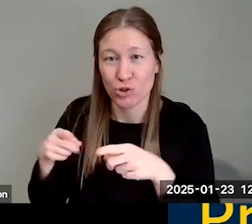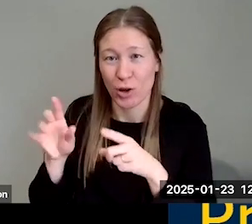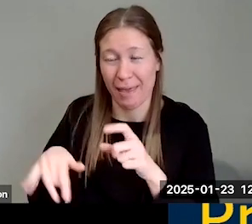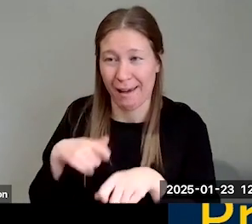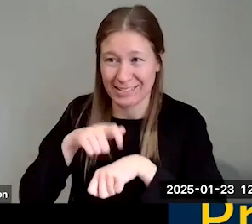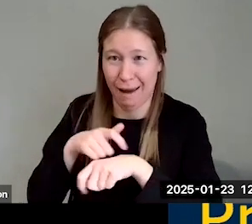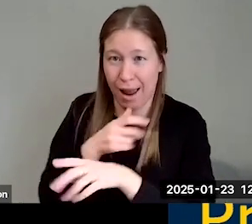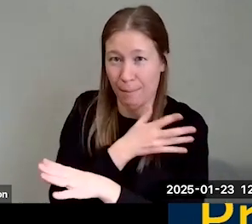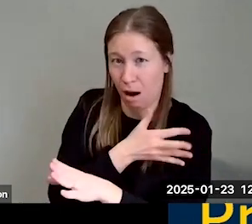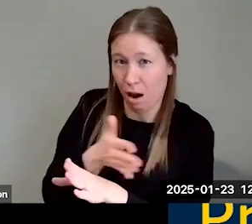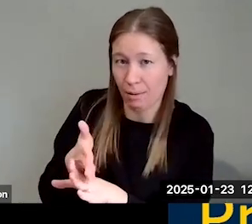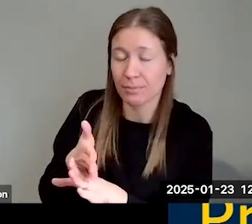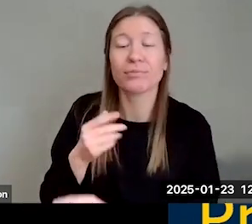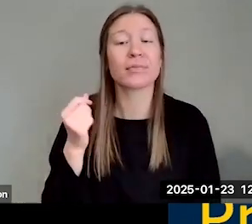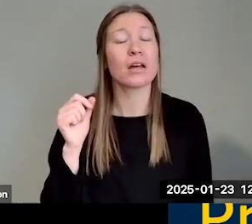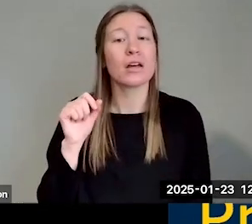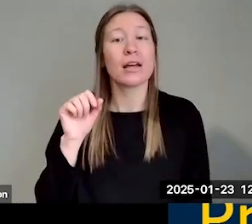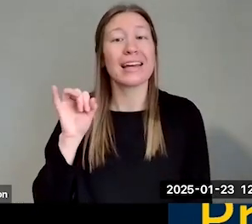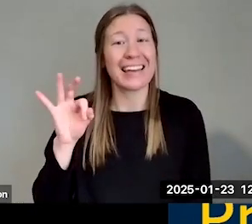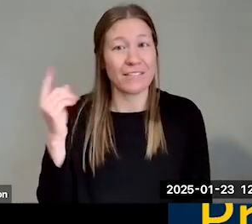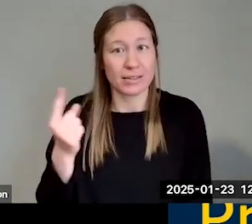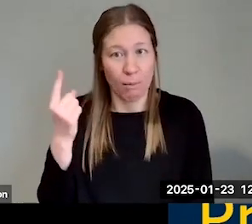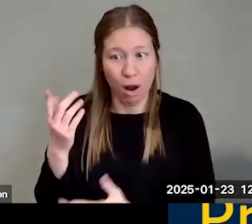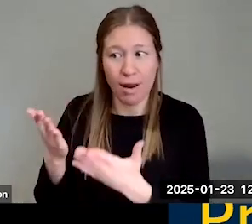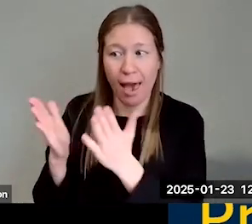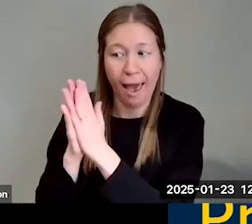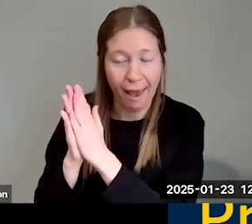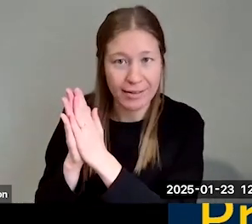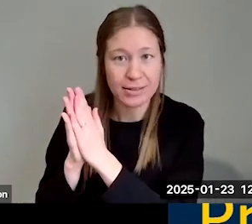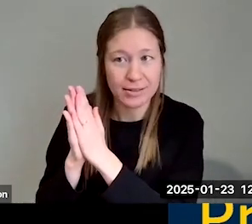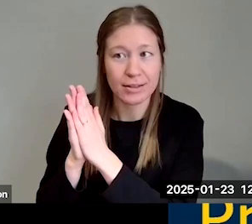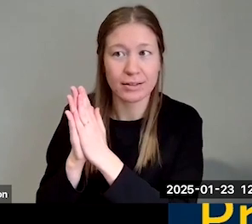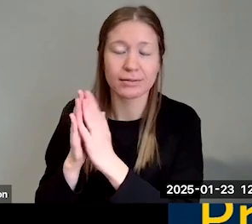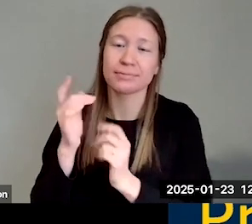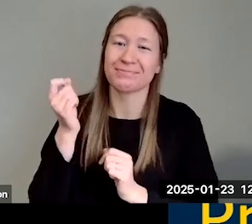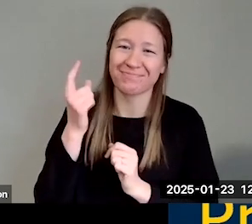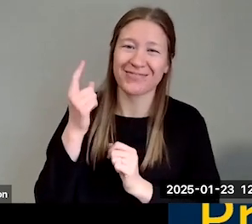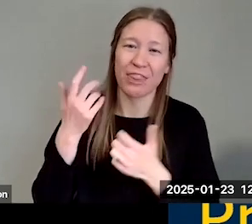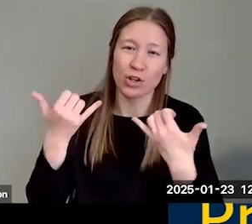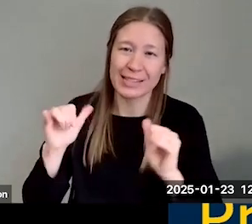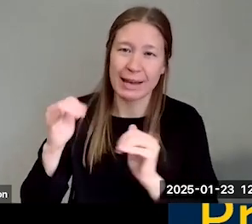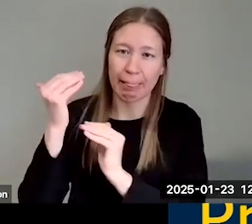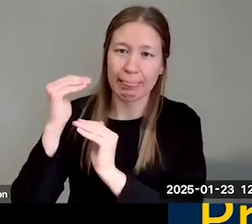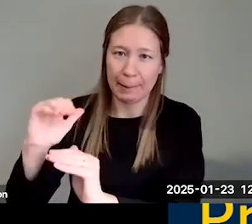And if someone does ask, again, that they are still incredibly limited in the type of question they can ask